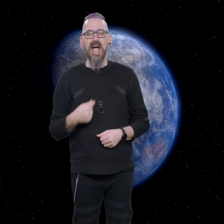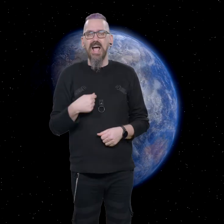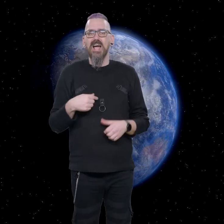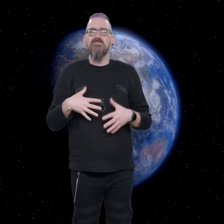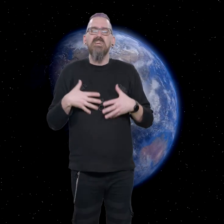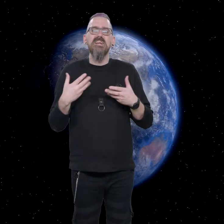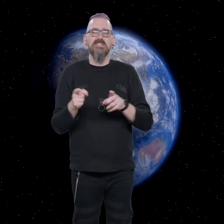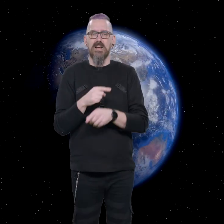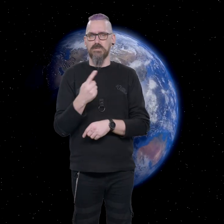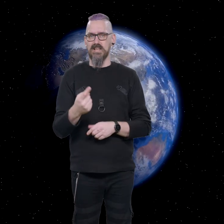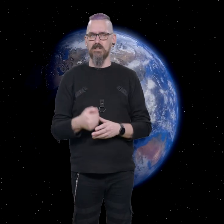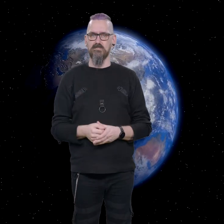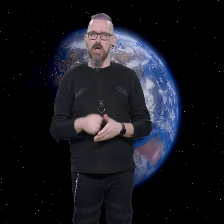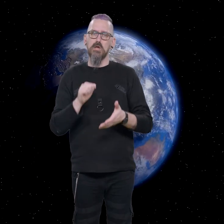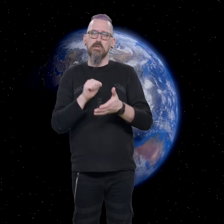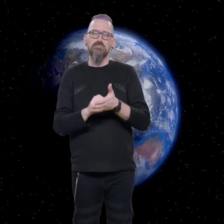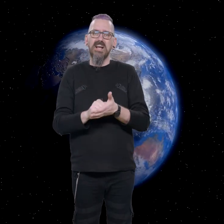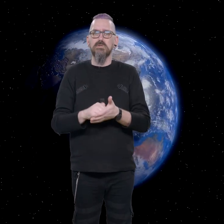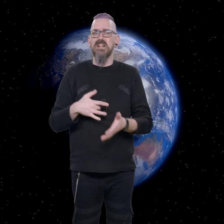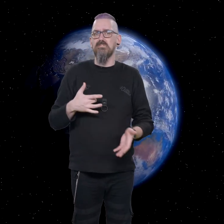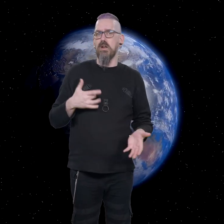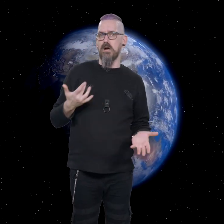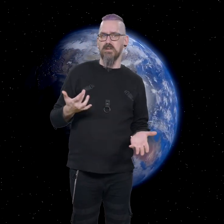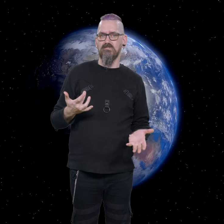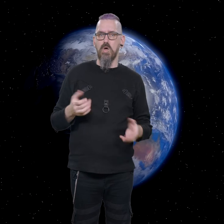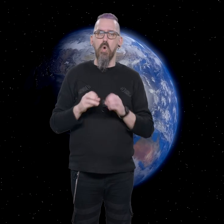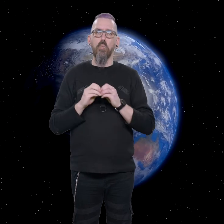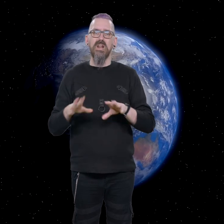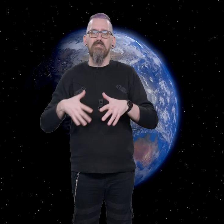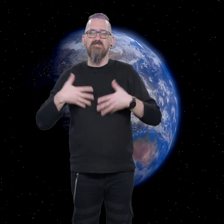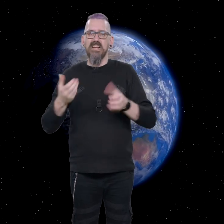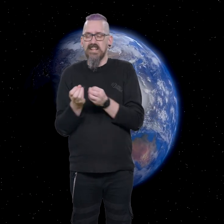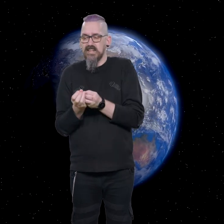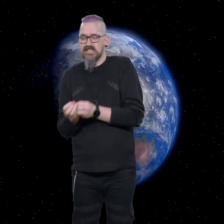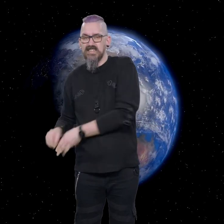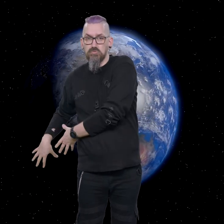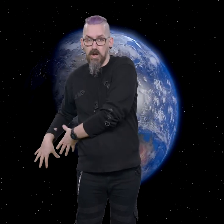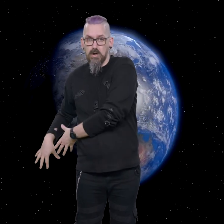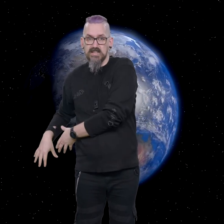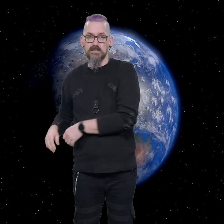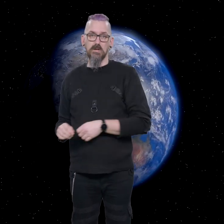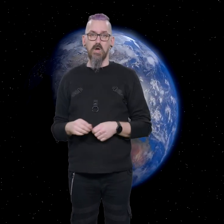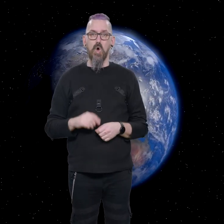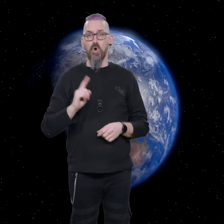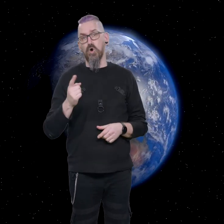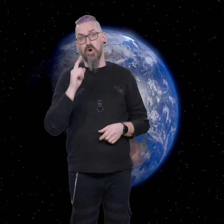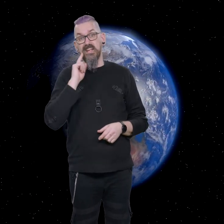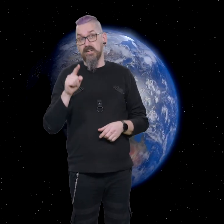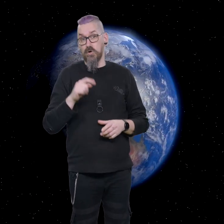I have feelings like yourself, The right to live life, Without feeling disregarded, Or ignored.